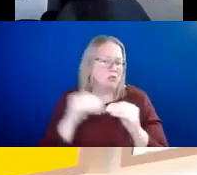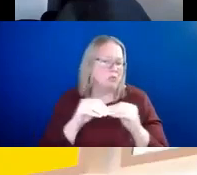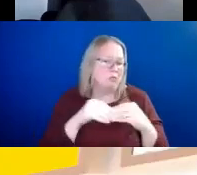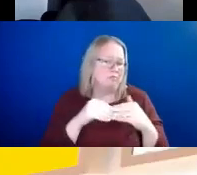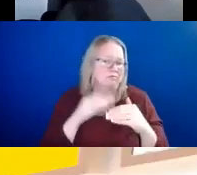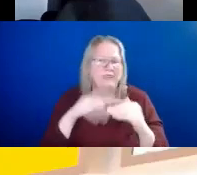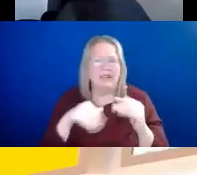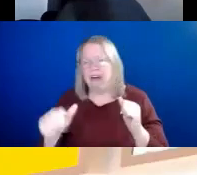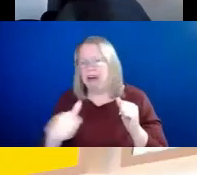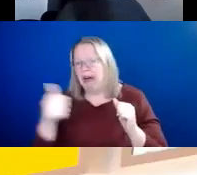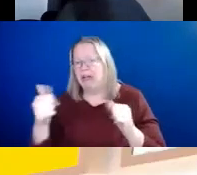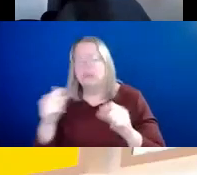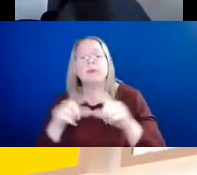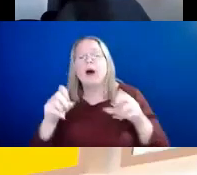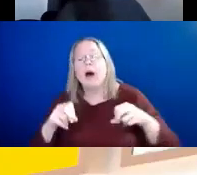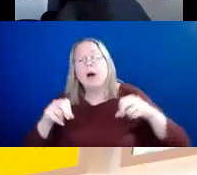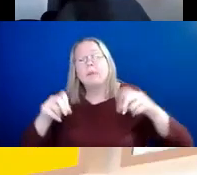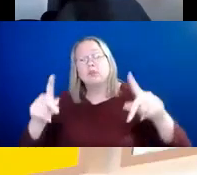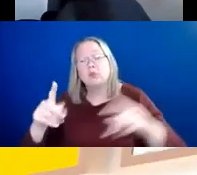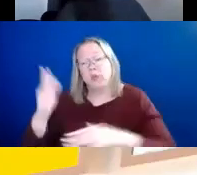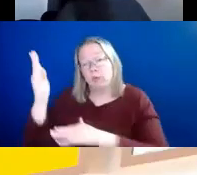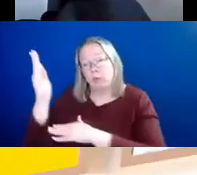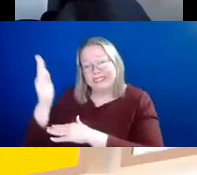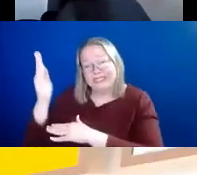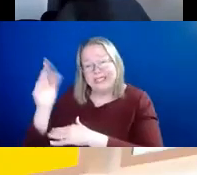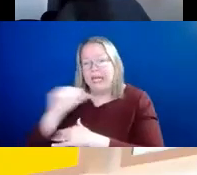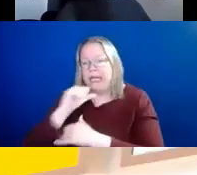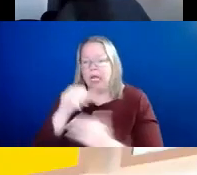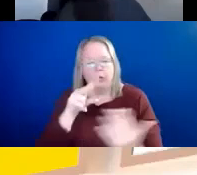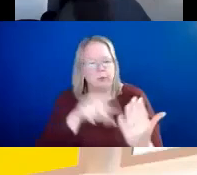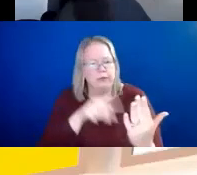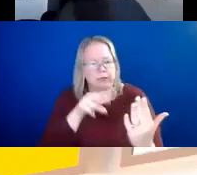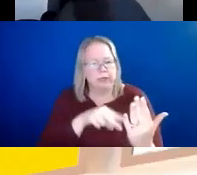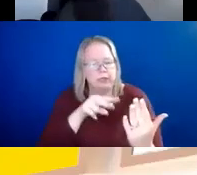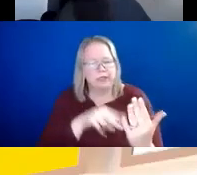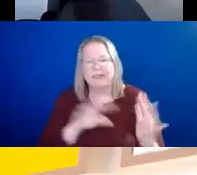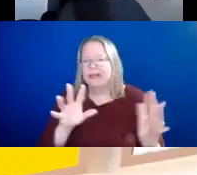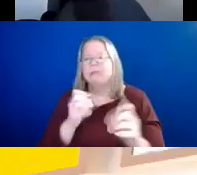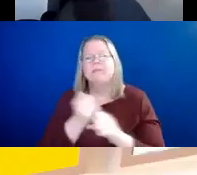12:53:48 It is an opportunity to present and not read 12:54:02 and to make that as accessible as possible.